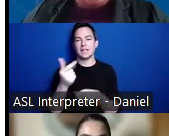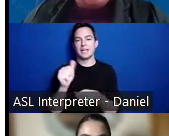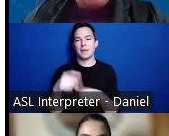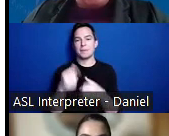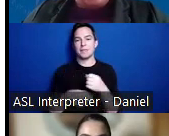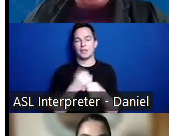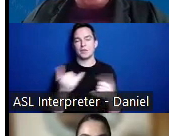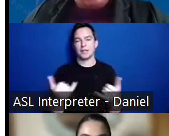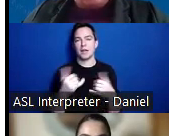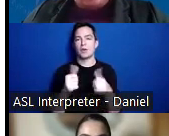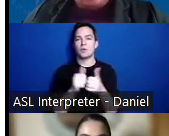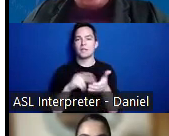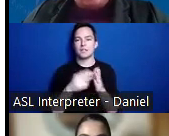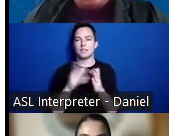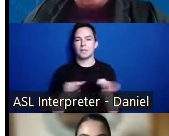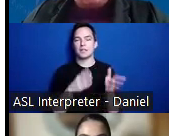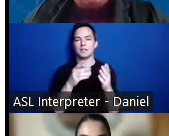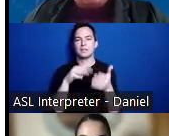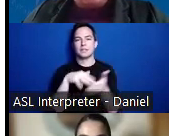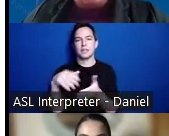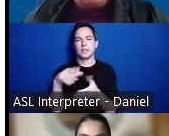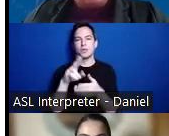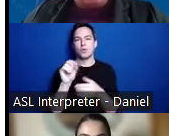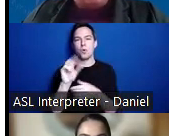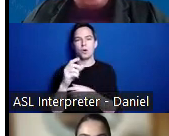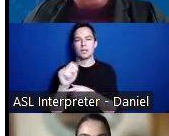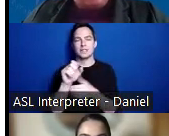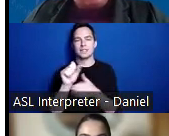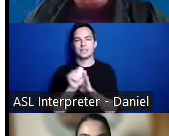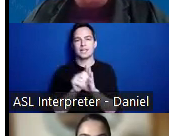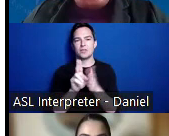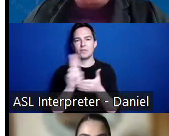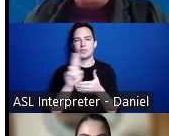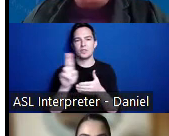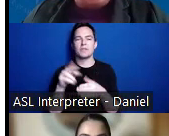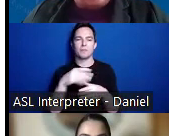intentions of studying at Oregon State University pursuing a degree in public health. Riley also